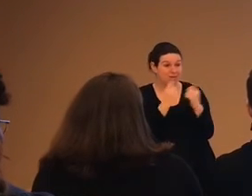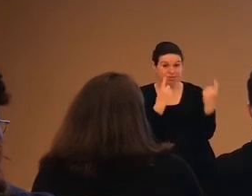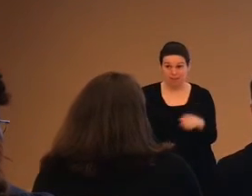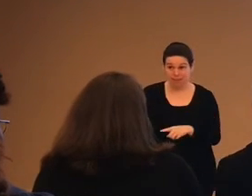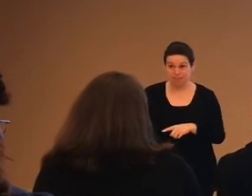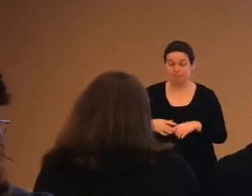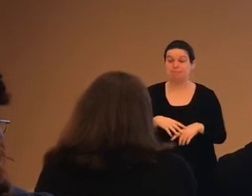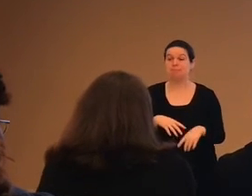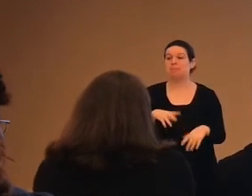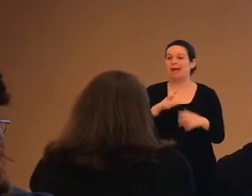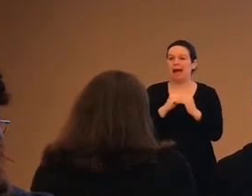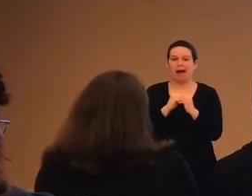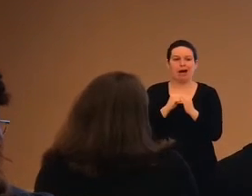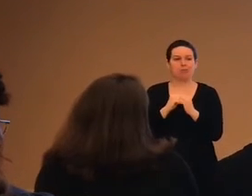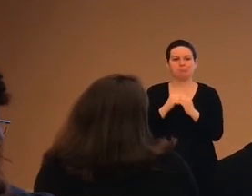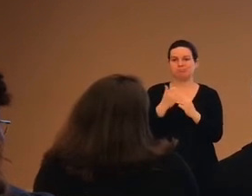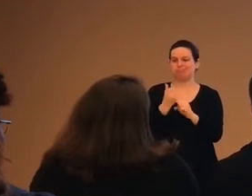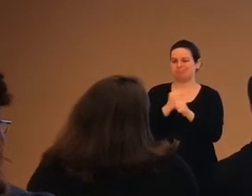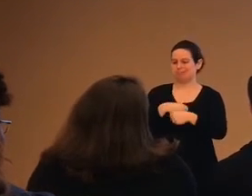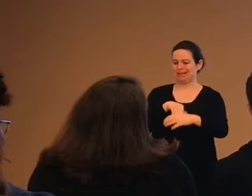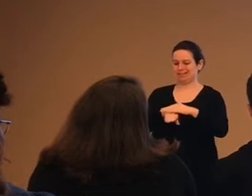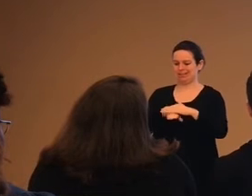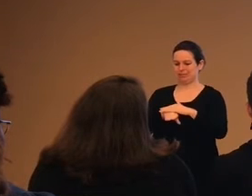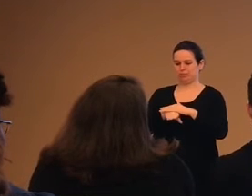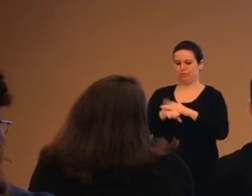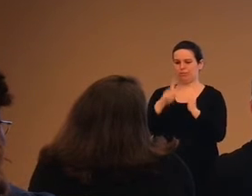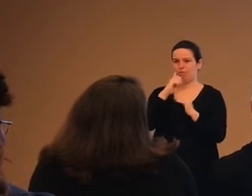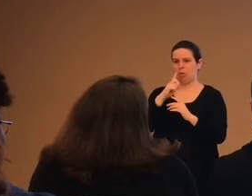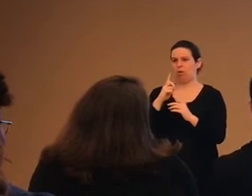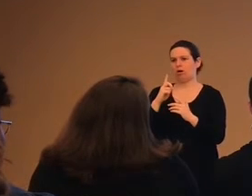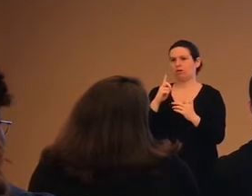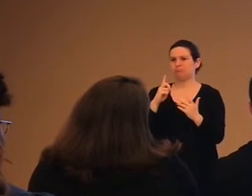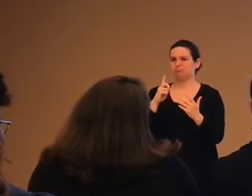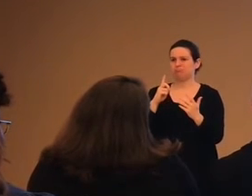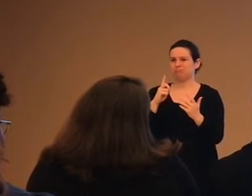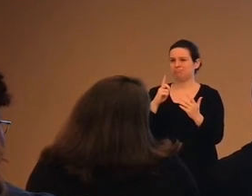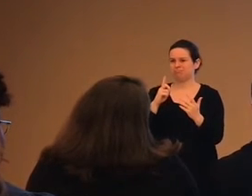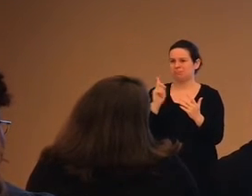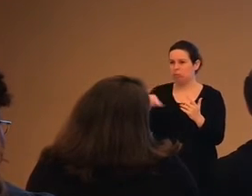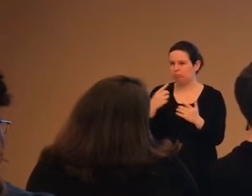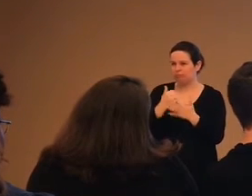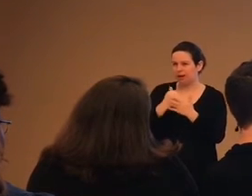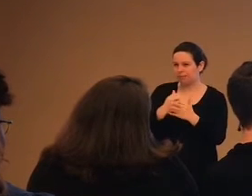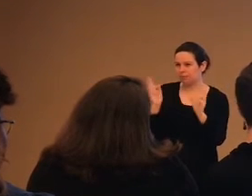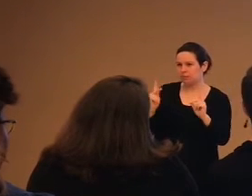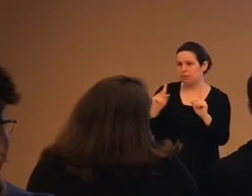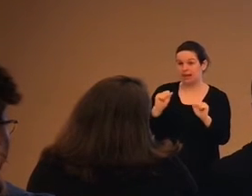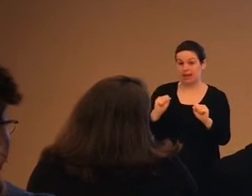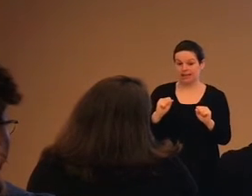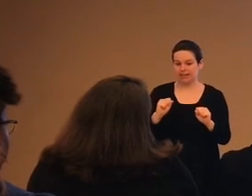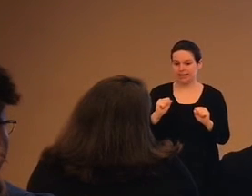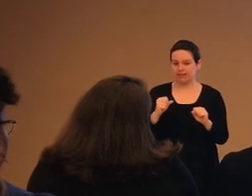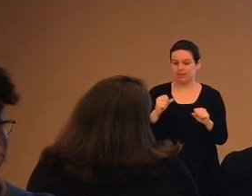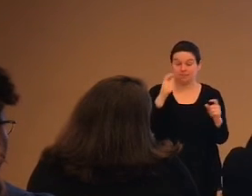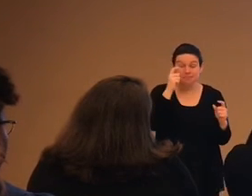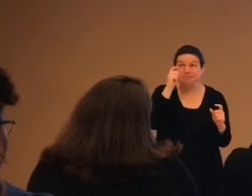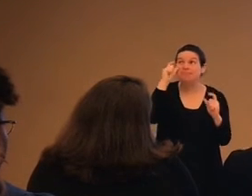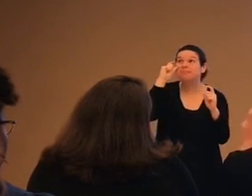How do we make this? Accessible for the fact that it's only going to help the people that can take that upward glance like we are in the picture